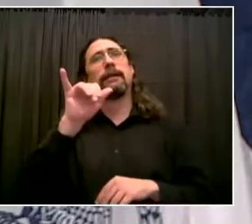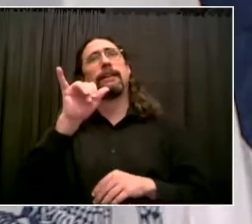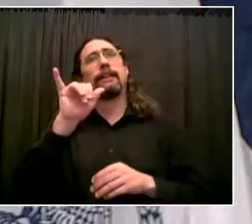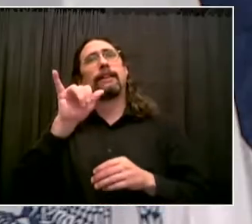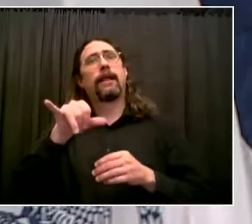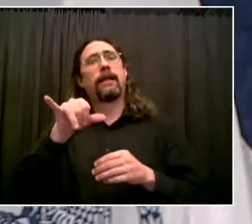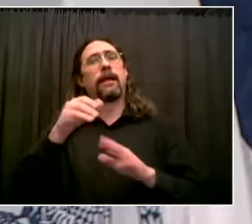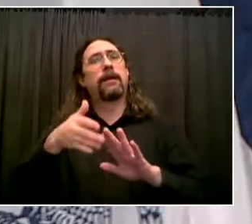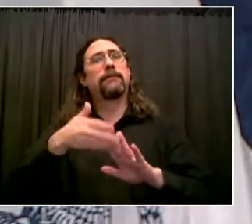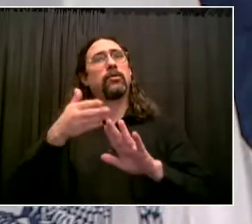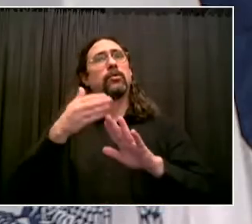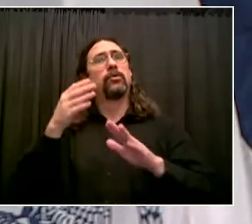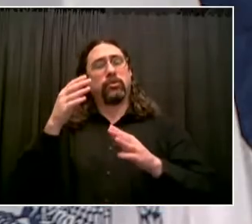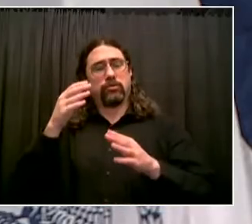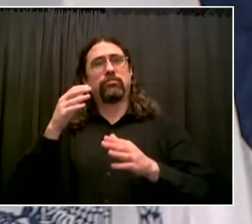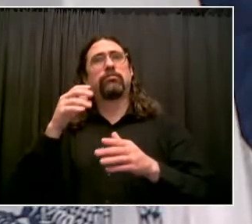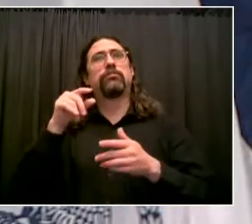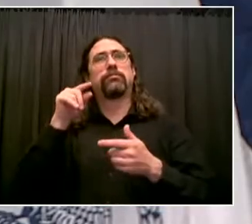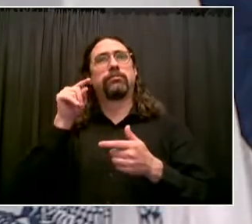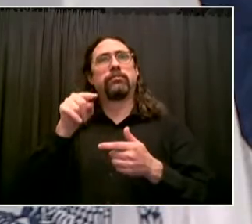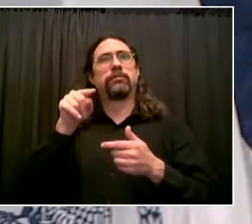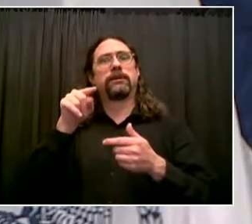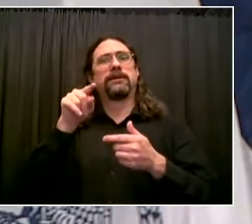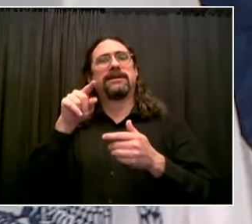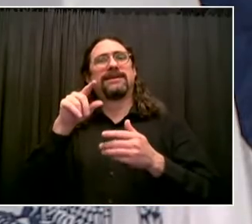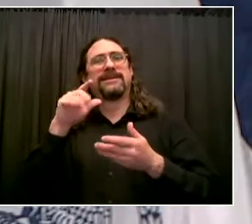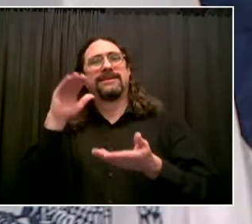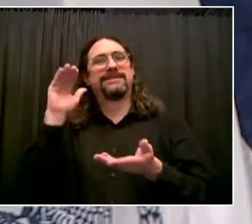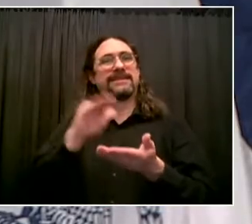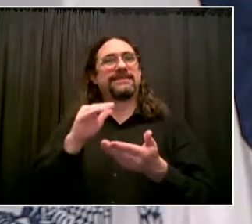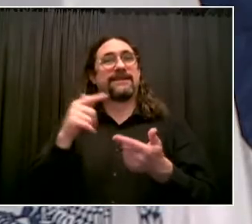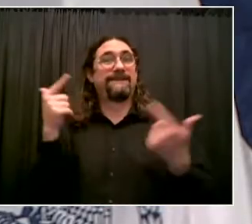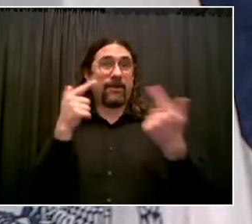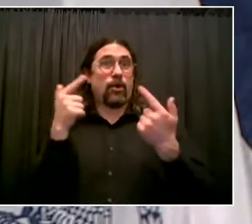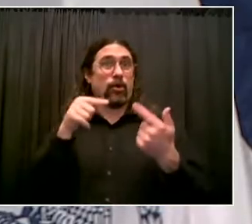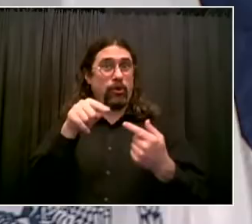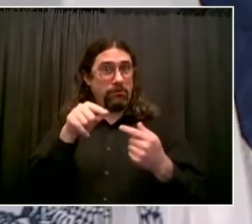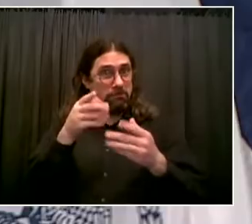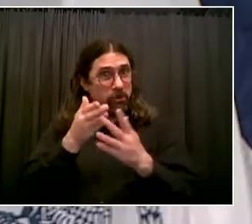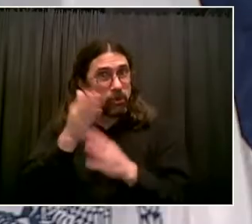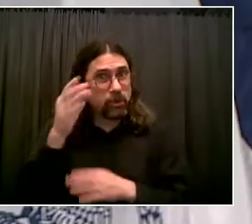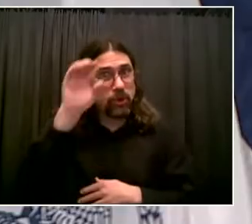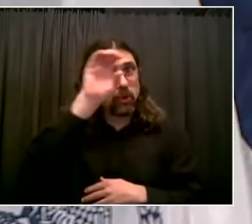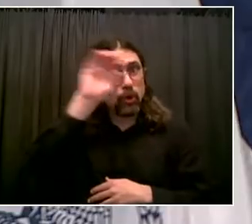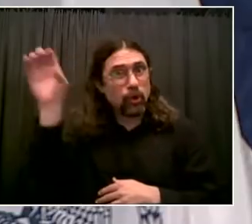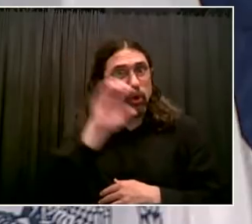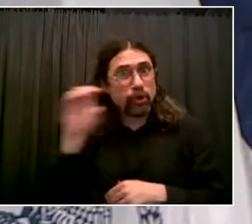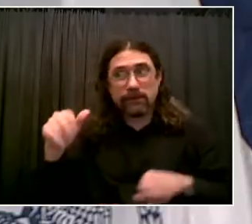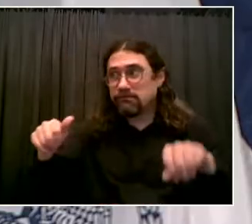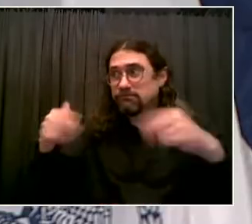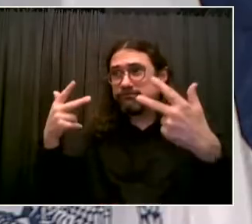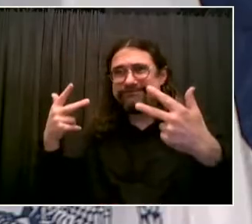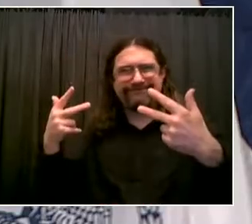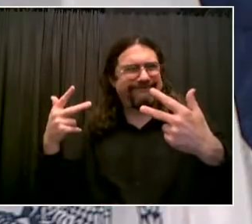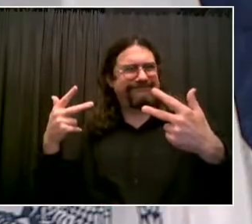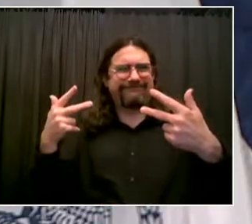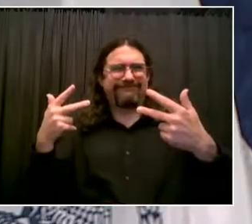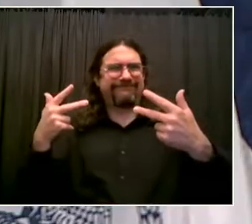THEORY YOU CAN DO WITH ZOOM BUT YOU REALLY CAN'T IN THE FINAL ANALYSIS, IT IS